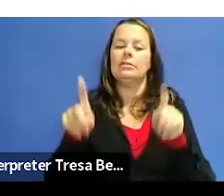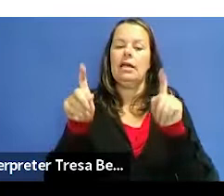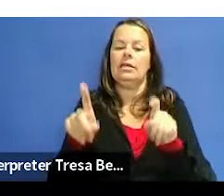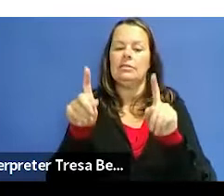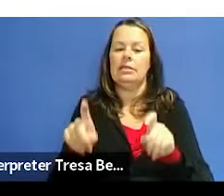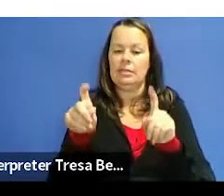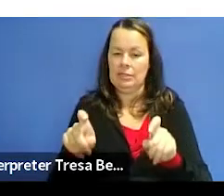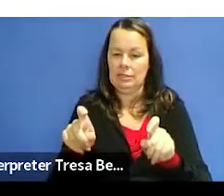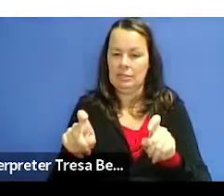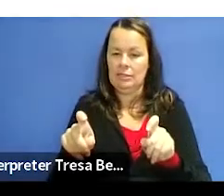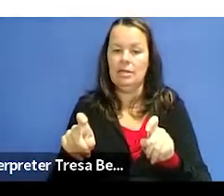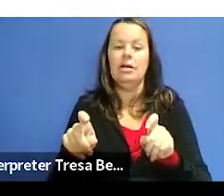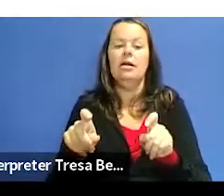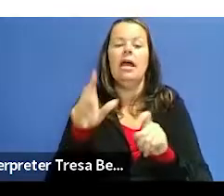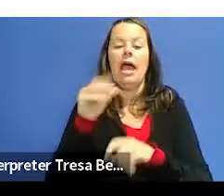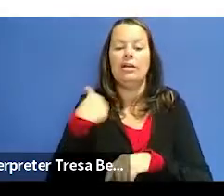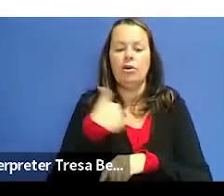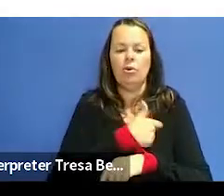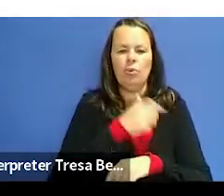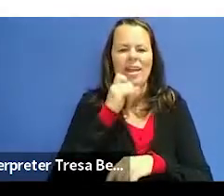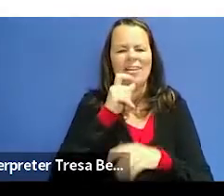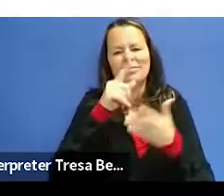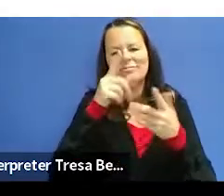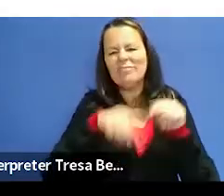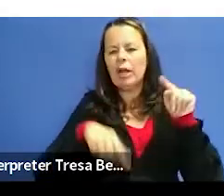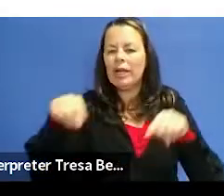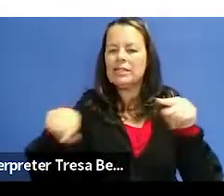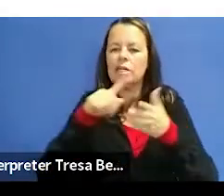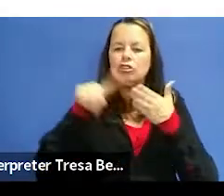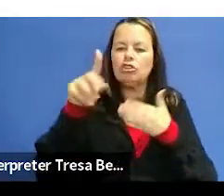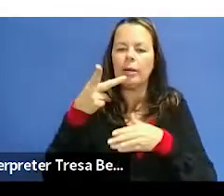in which we checked -- various checkpoints to determine whether a site was accessible or not.